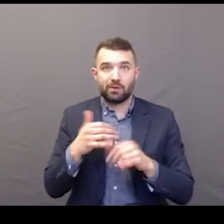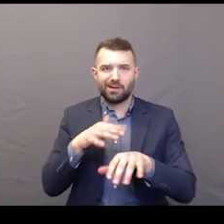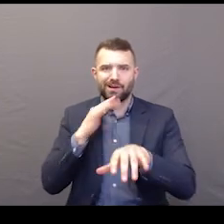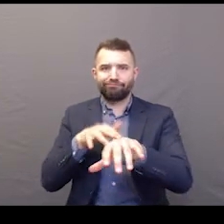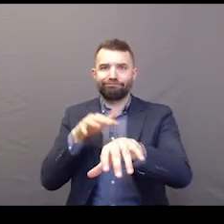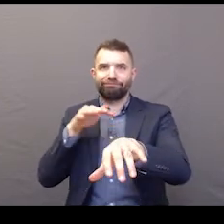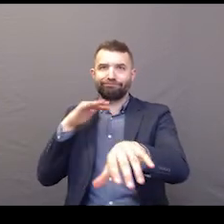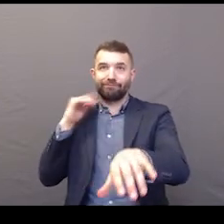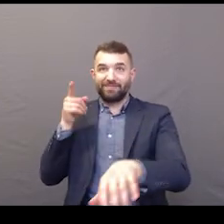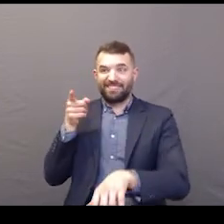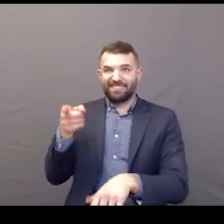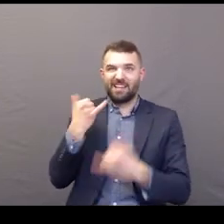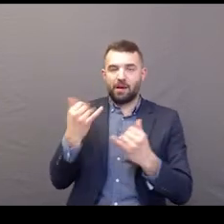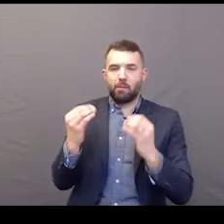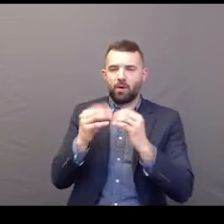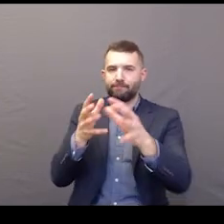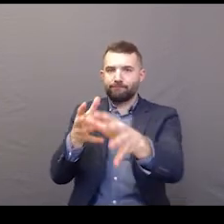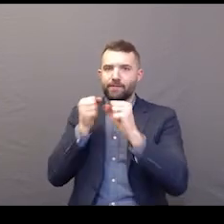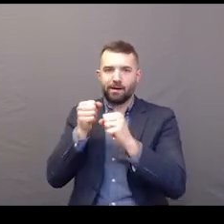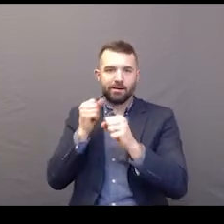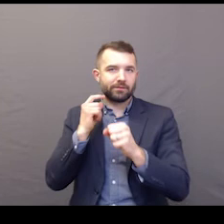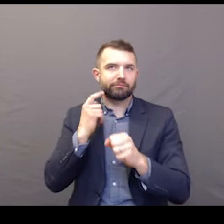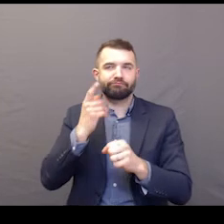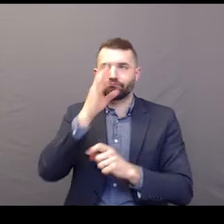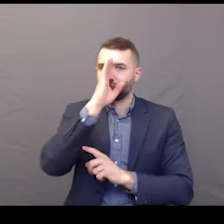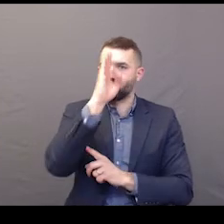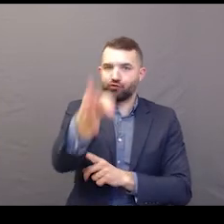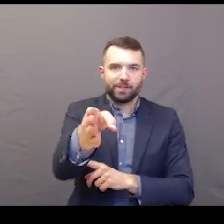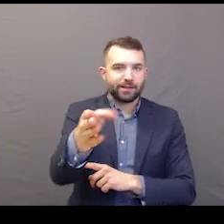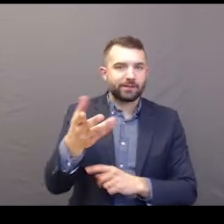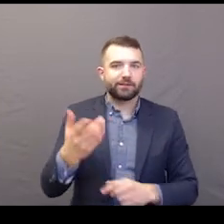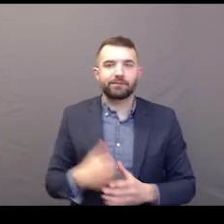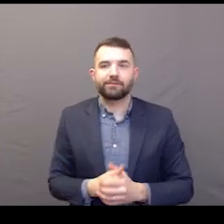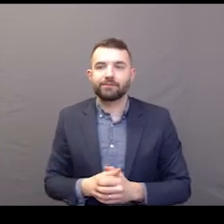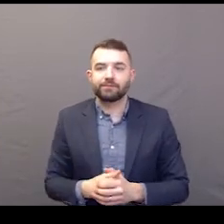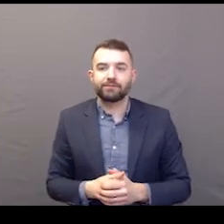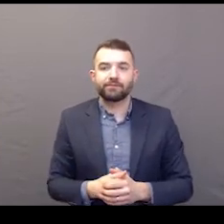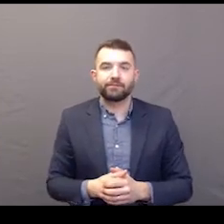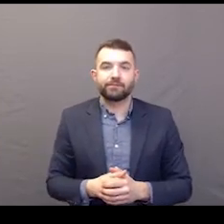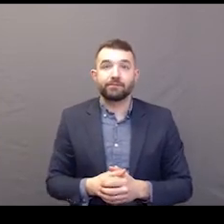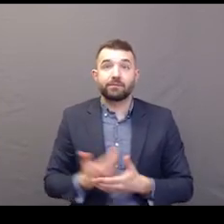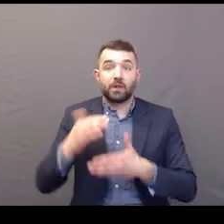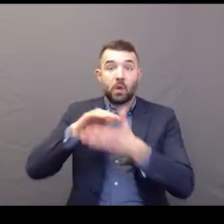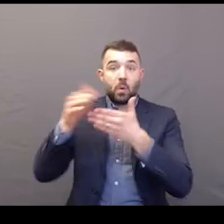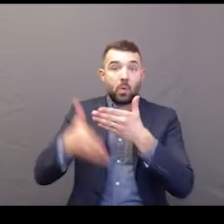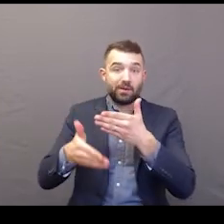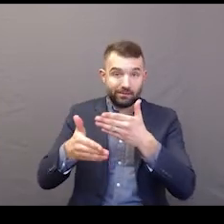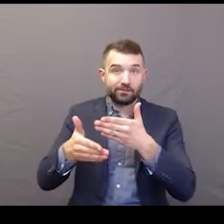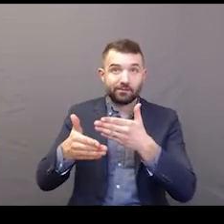to Bellevue, Redmond and Seattle. During off-peak hours and on weekends, this route would serve the Transit Hub in Bothell,